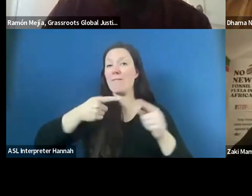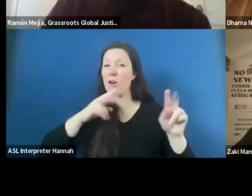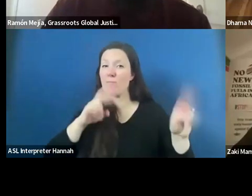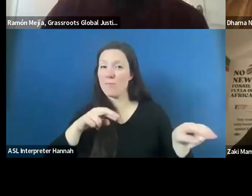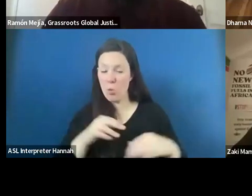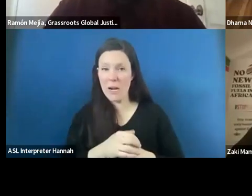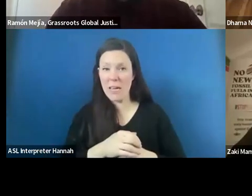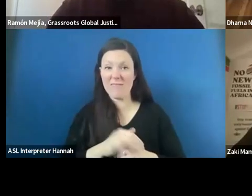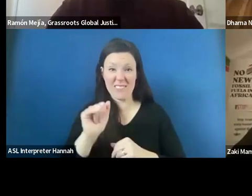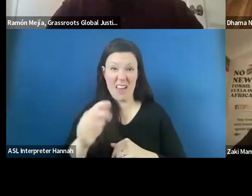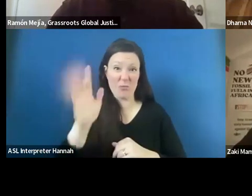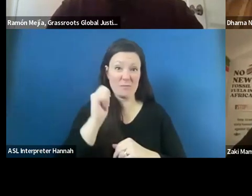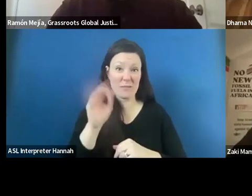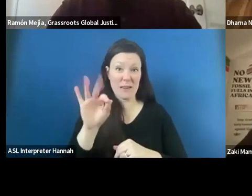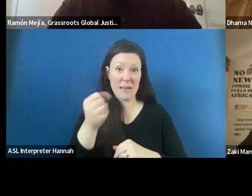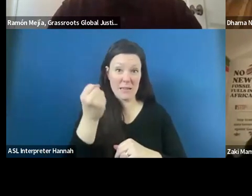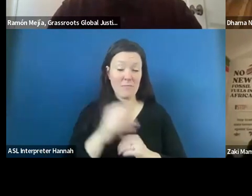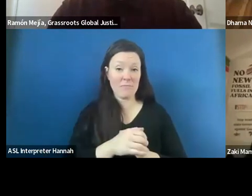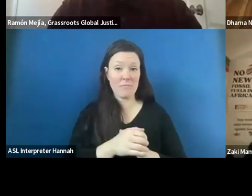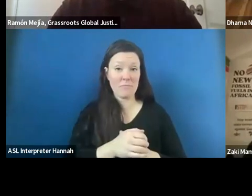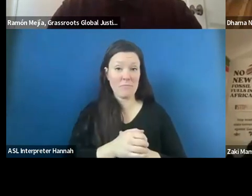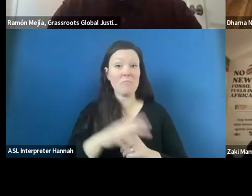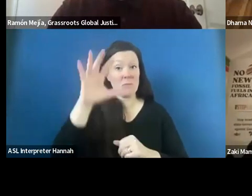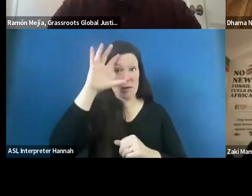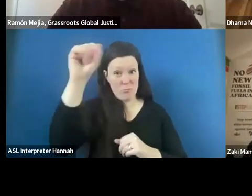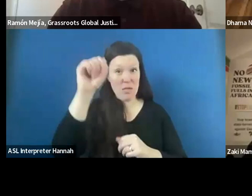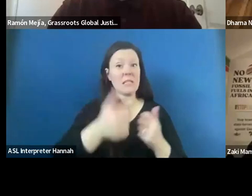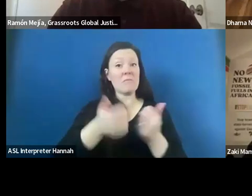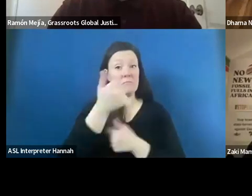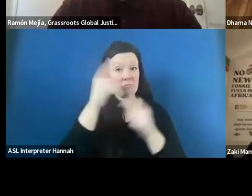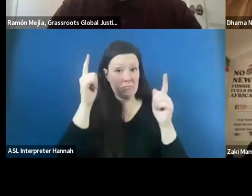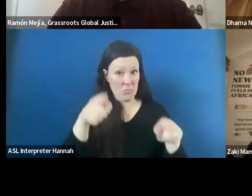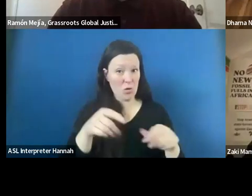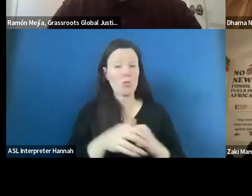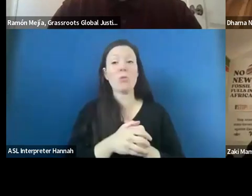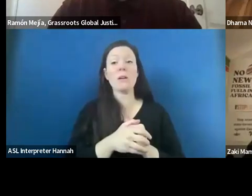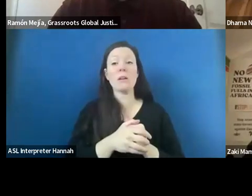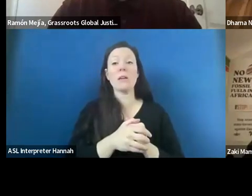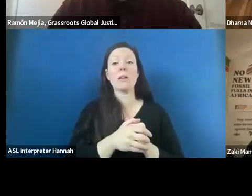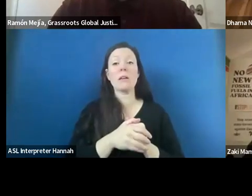The administration essentially agreed with that. The chief negotiator, Stuart Eizenstat, went to Kyoto